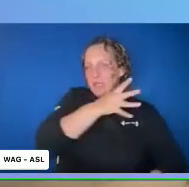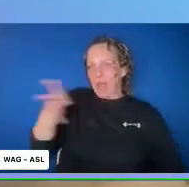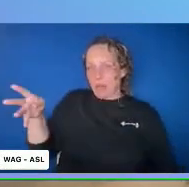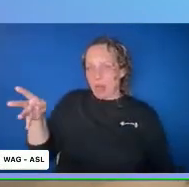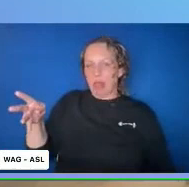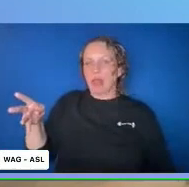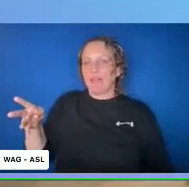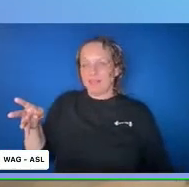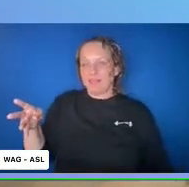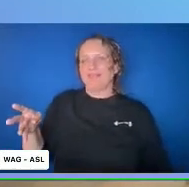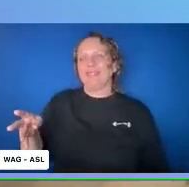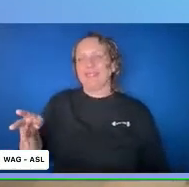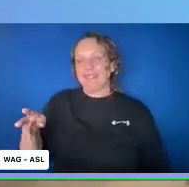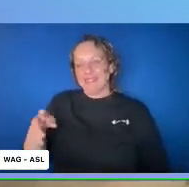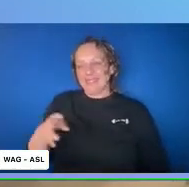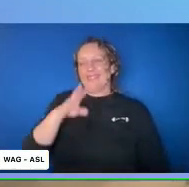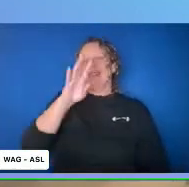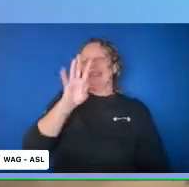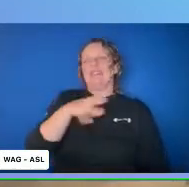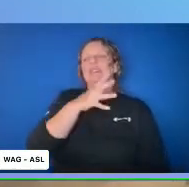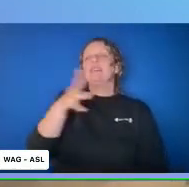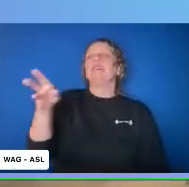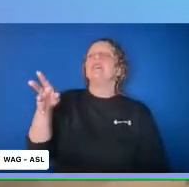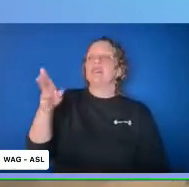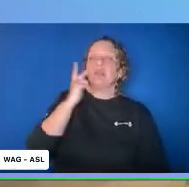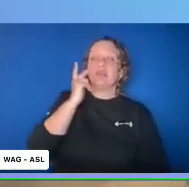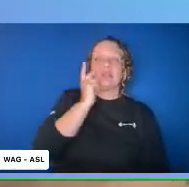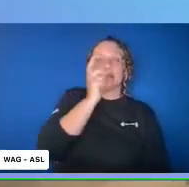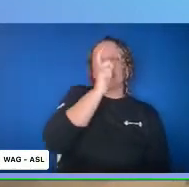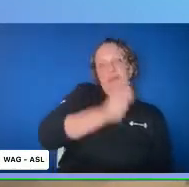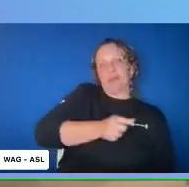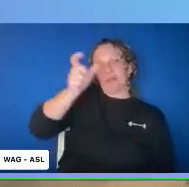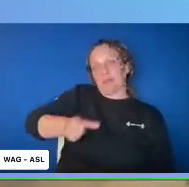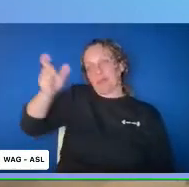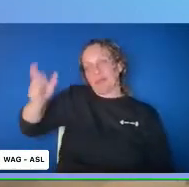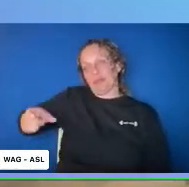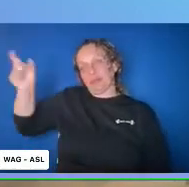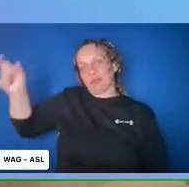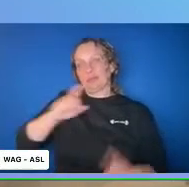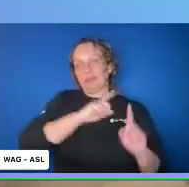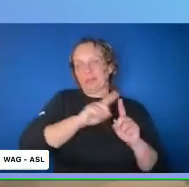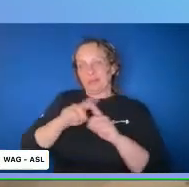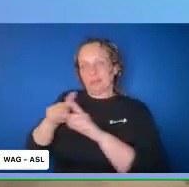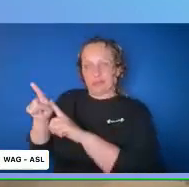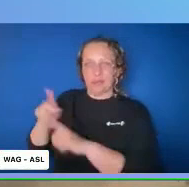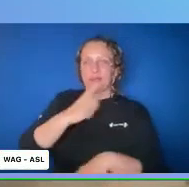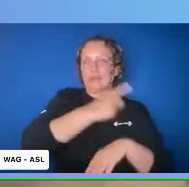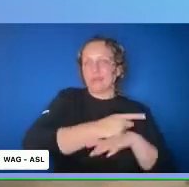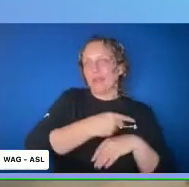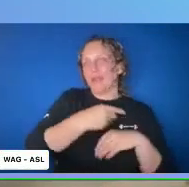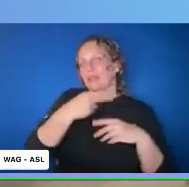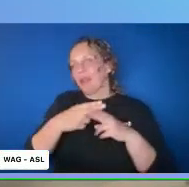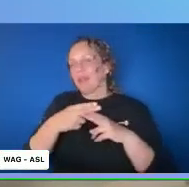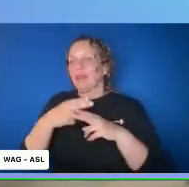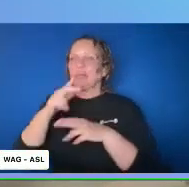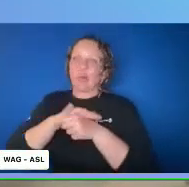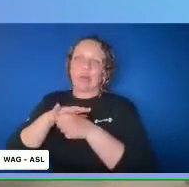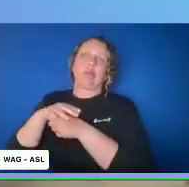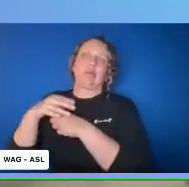a seller name, a location, payment method and amount column. And we're going to test that table, so let's get started.